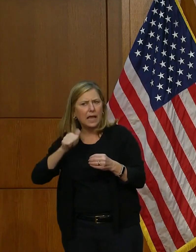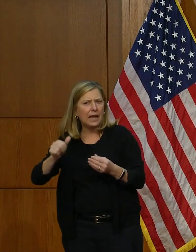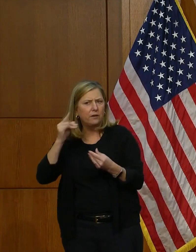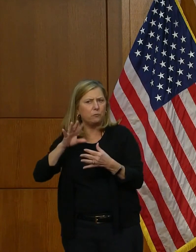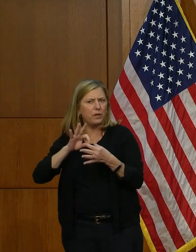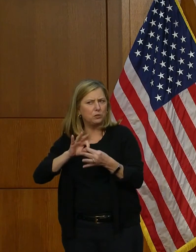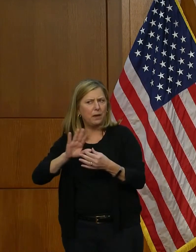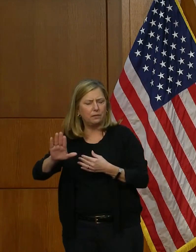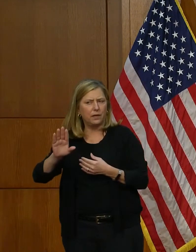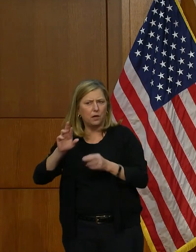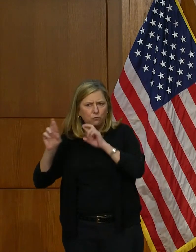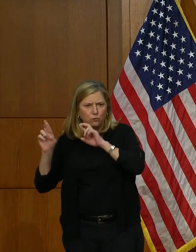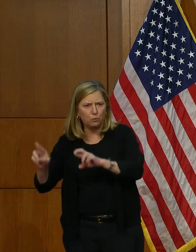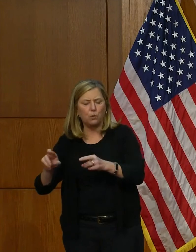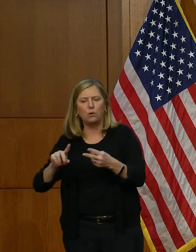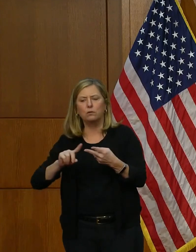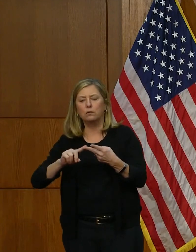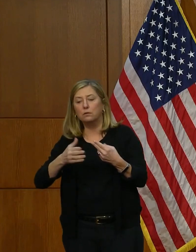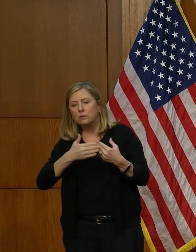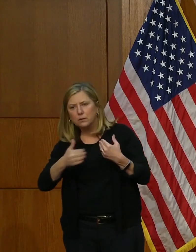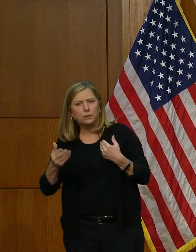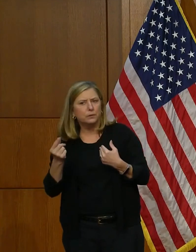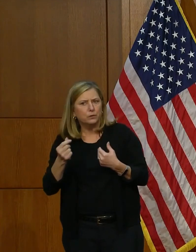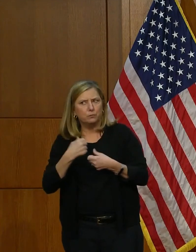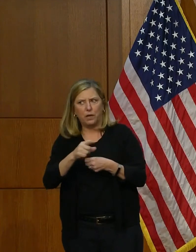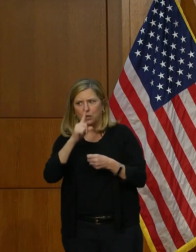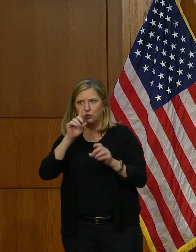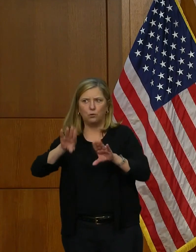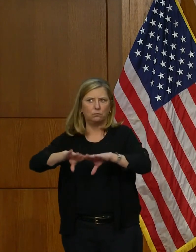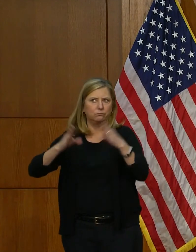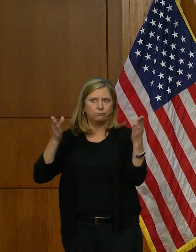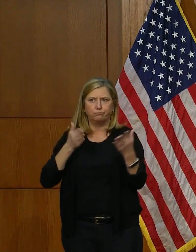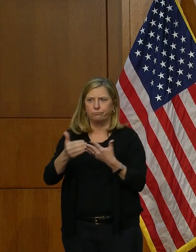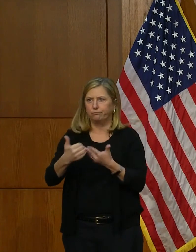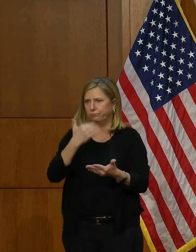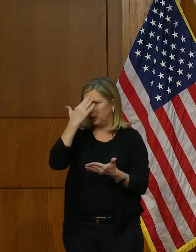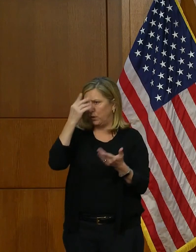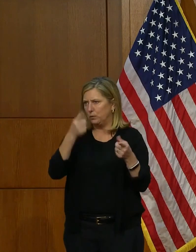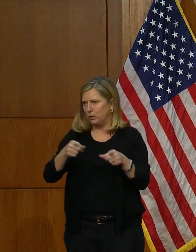OF THE ATTORNEY GENERAL HAD IN THE RELEASE OF THAT FIRST DAY LIKE YOU REPORT. AND WHAT ARE